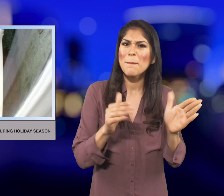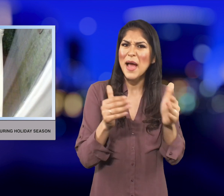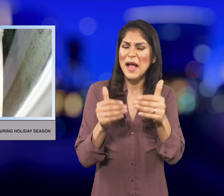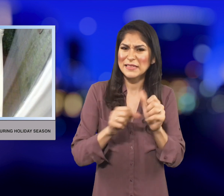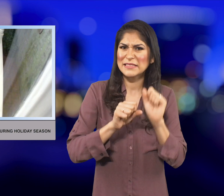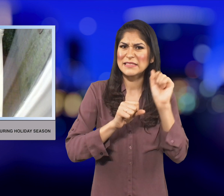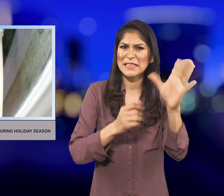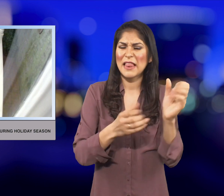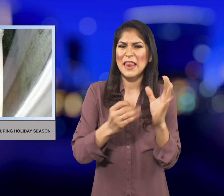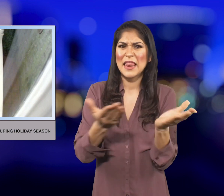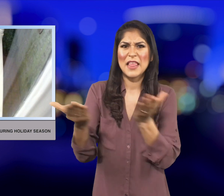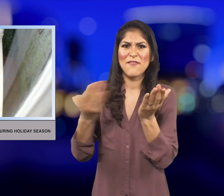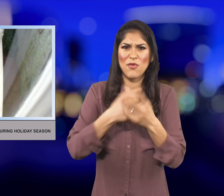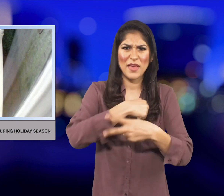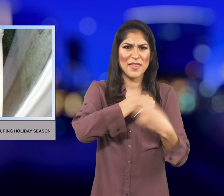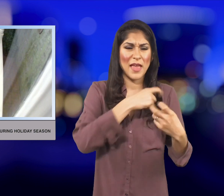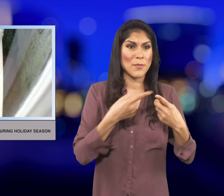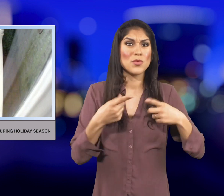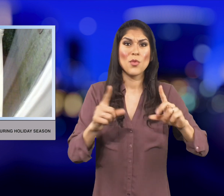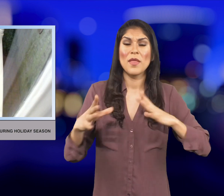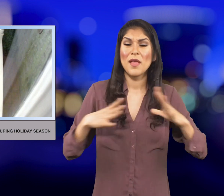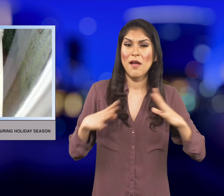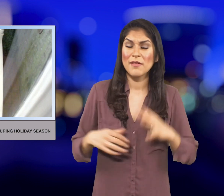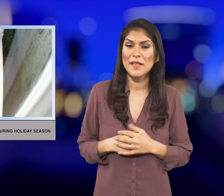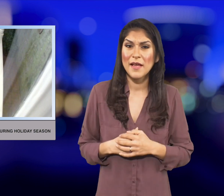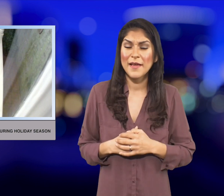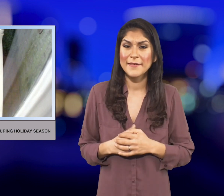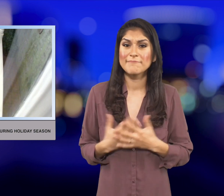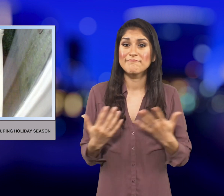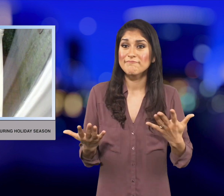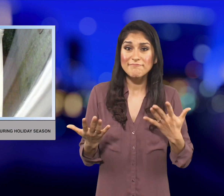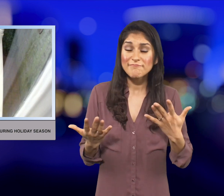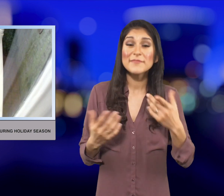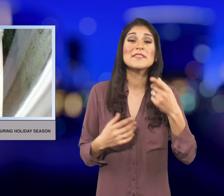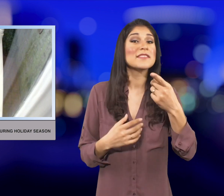package delivery theft during the holidays.